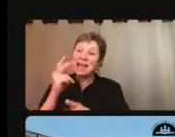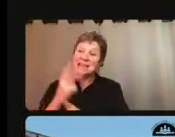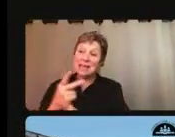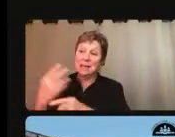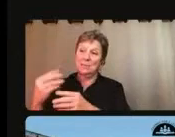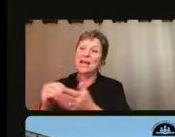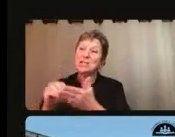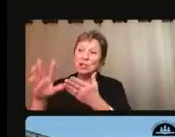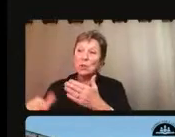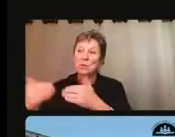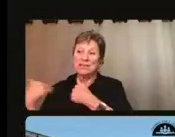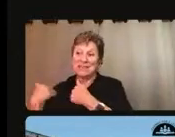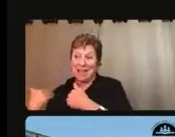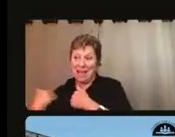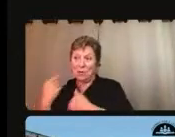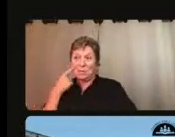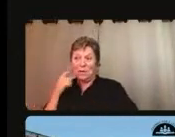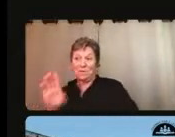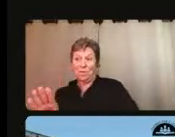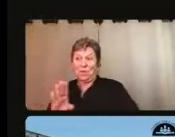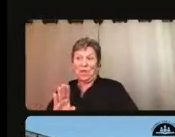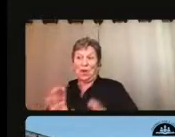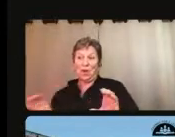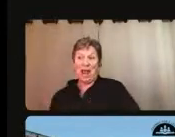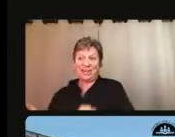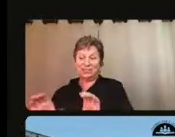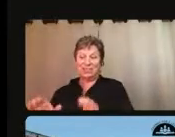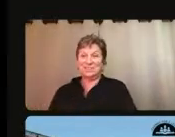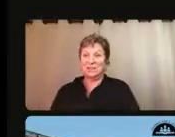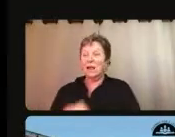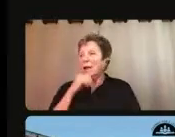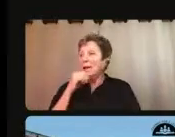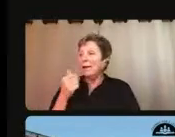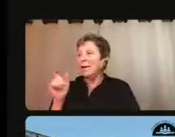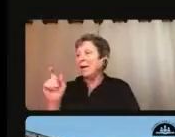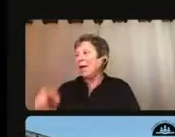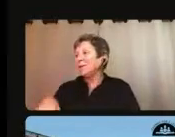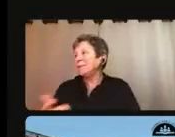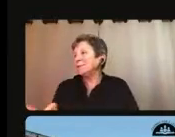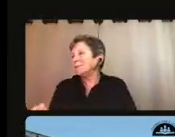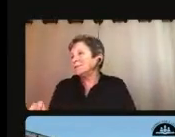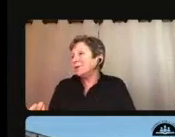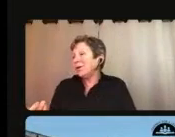LEVEL ACADEMICS TO CREATE A DISCIPLINARY PLAN THAT HOLDS STUDENTS ACCOUNTABLE FOR THEIR